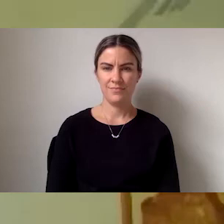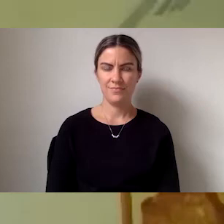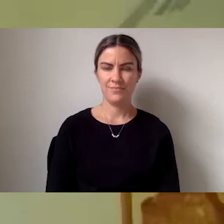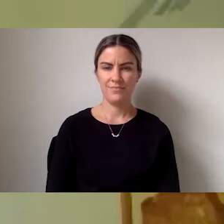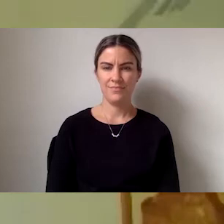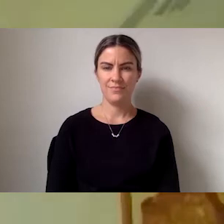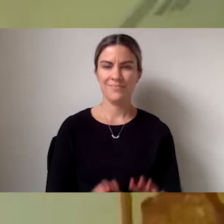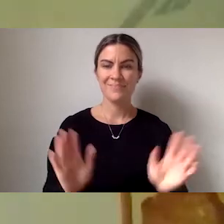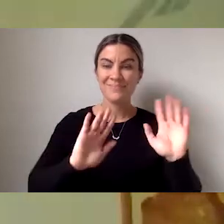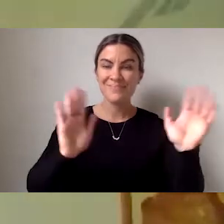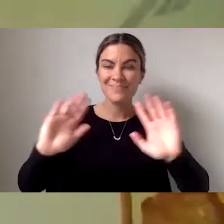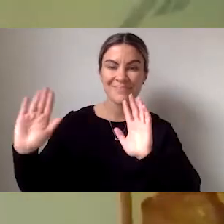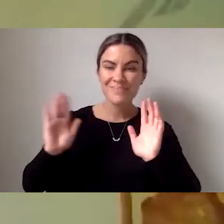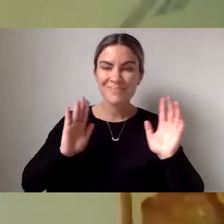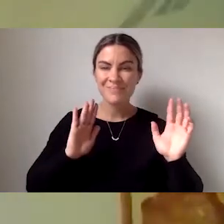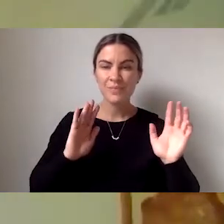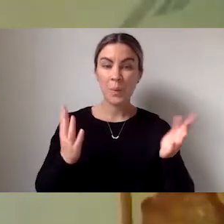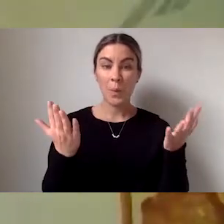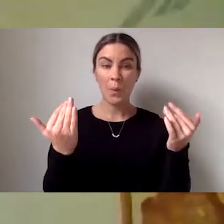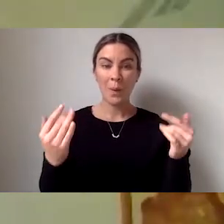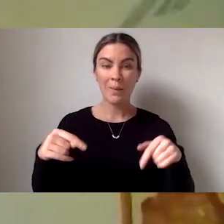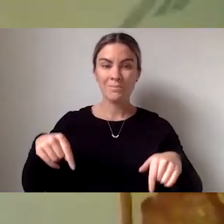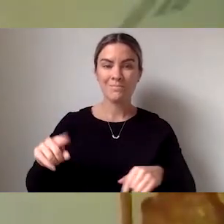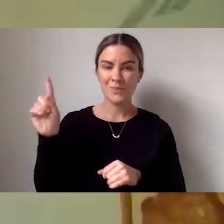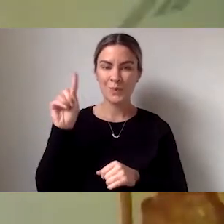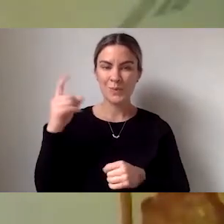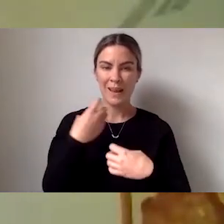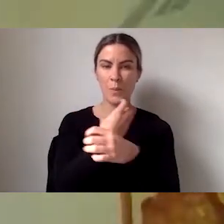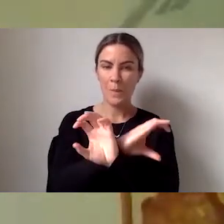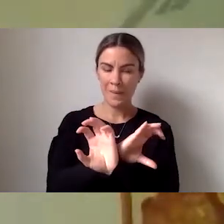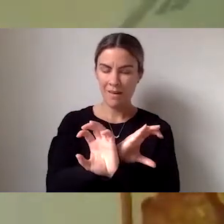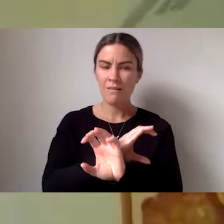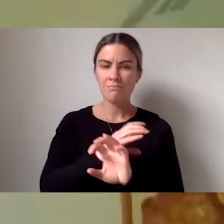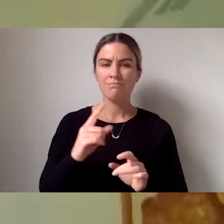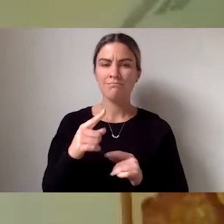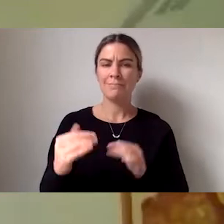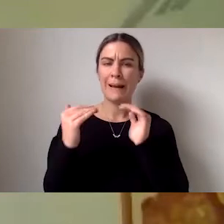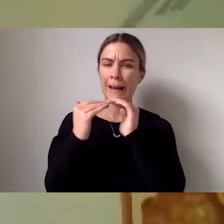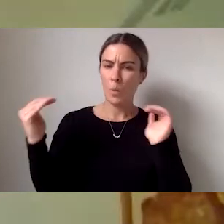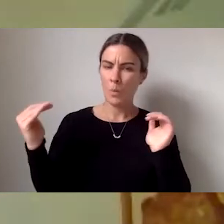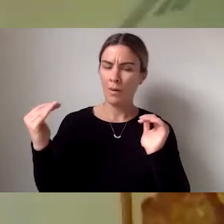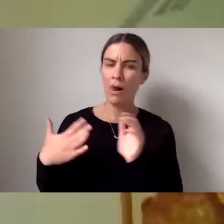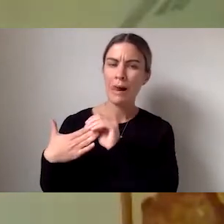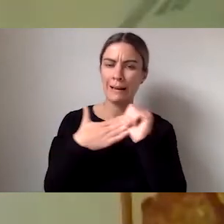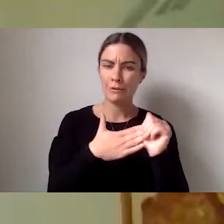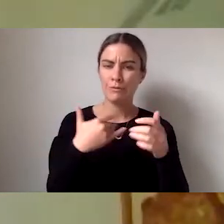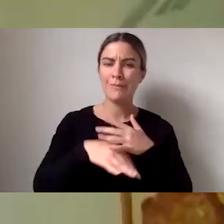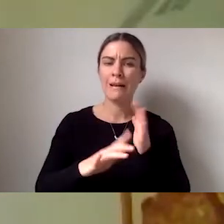LAURA PIKE>> Hello, everyone. Welcome to today's webinar, doing equitable leadership in the arts with Vincent Silk. My name is Laura.